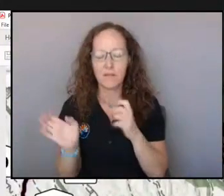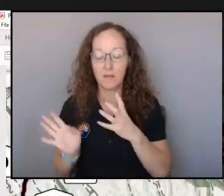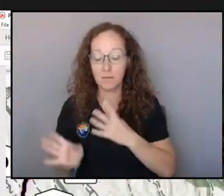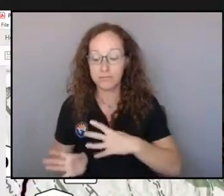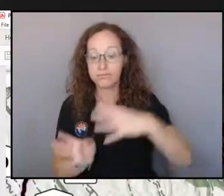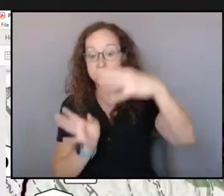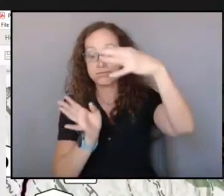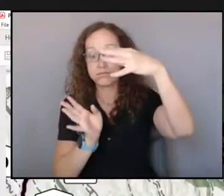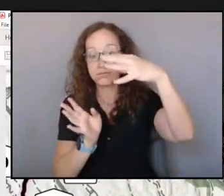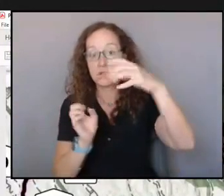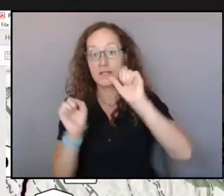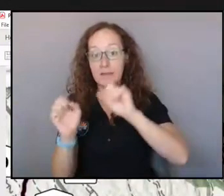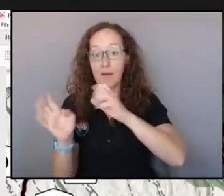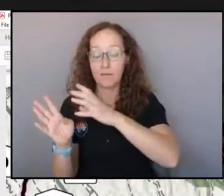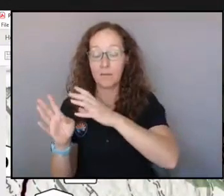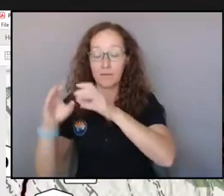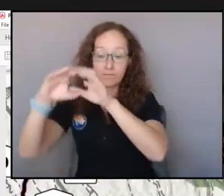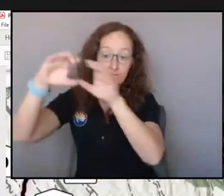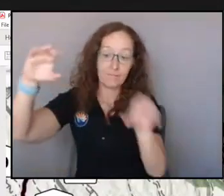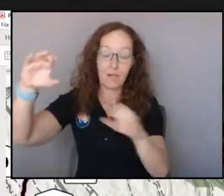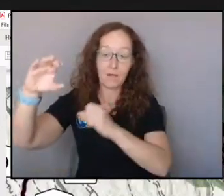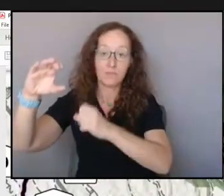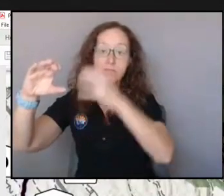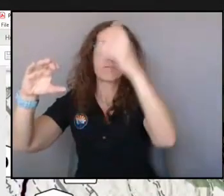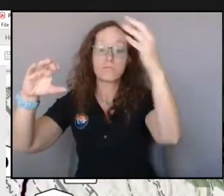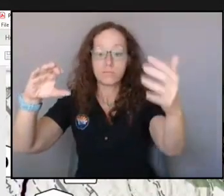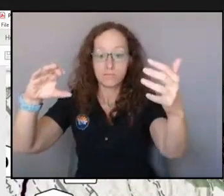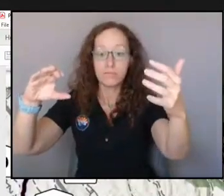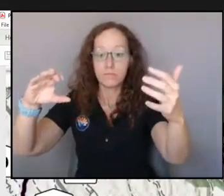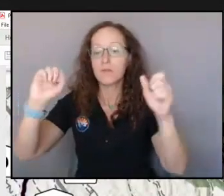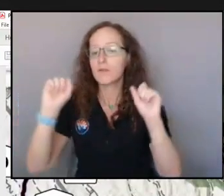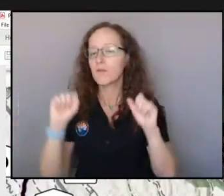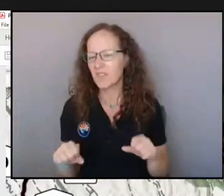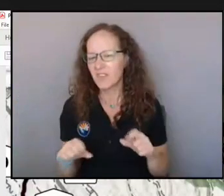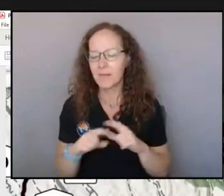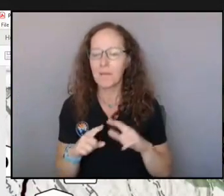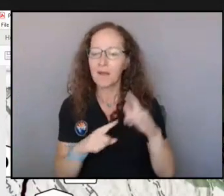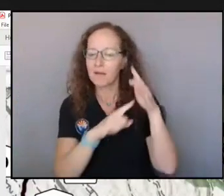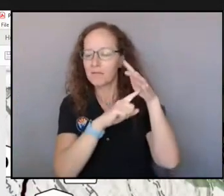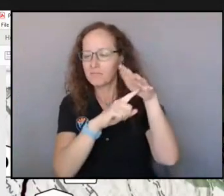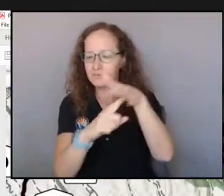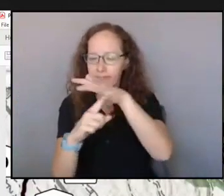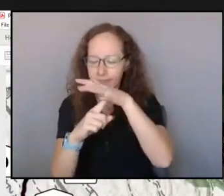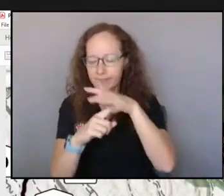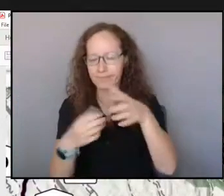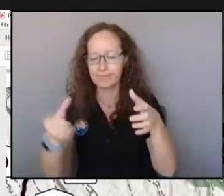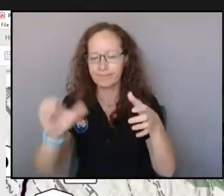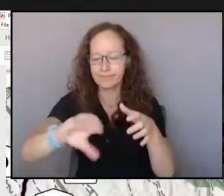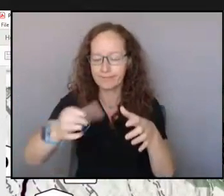LINE BUT WITH THE AIRCRAFT AND CREWS RIGHT THERE, I THINK THEY CAN PICK UP THOSE SPOTS THAT COME ACROSS.